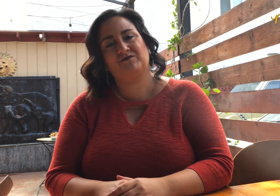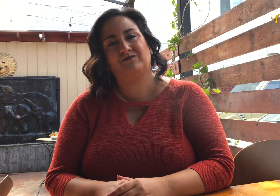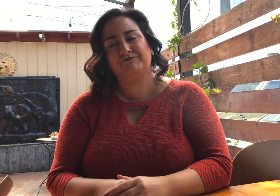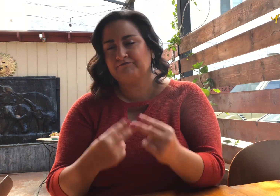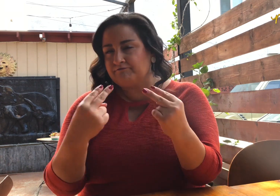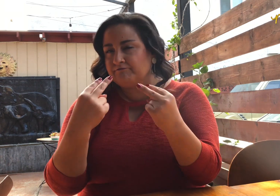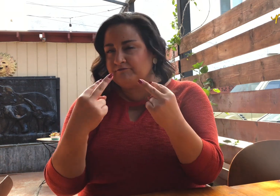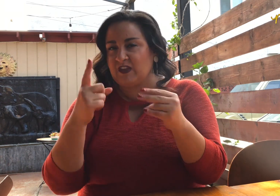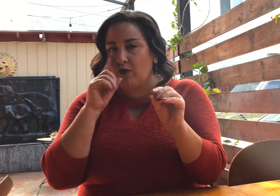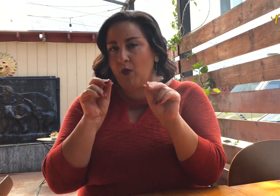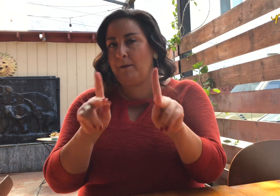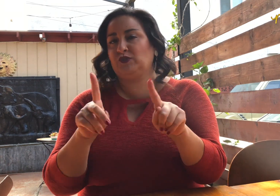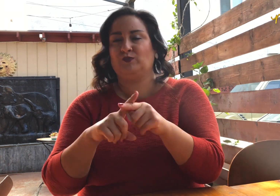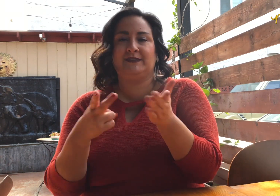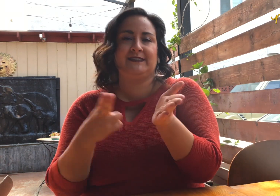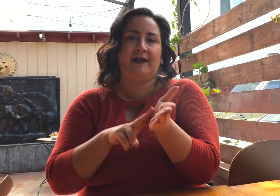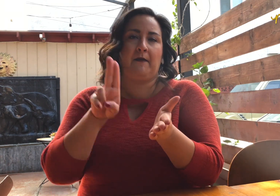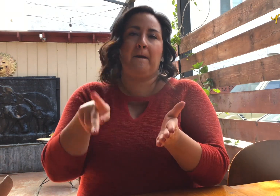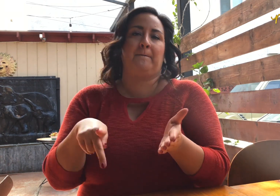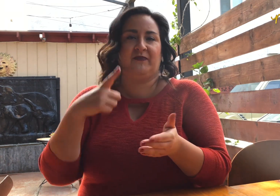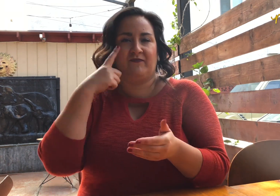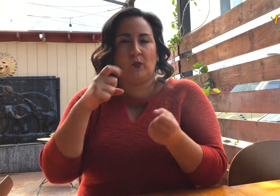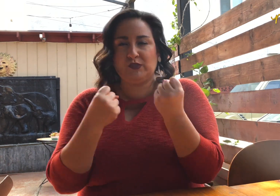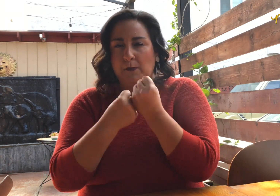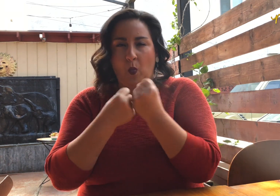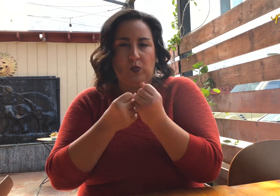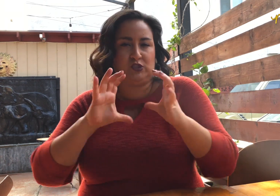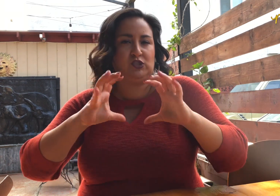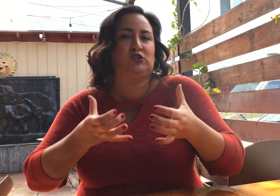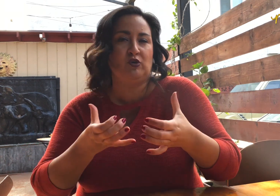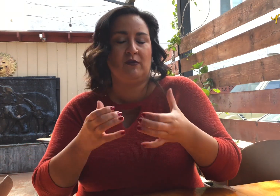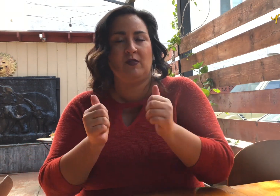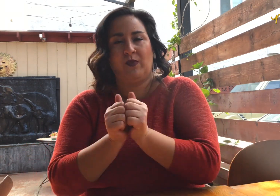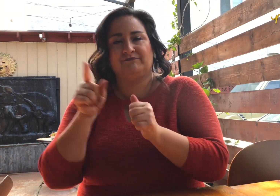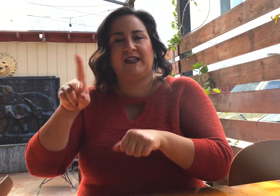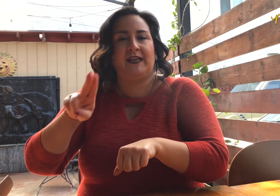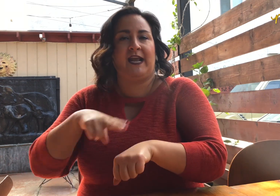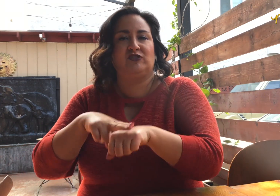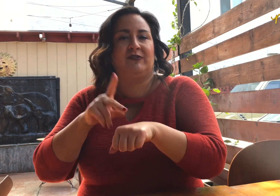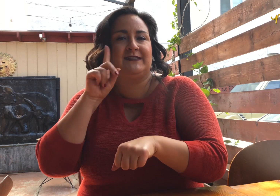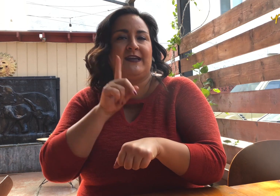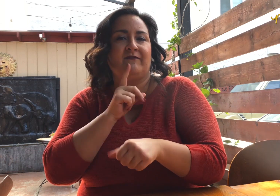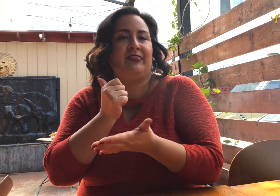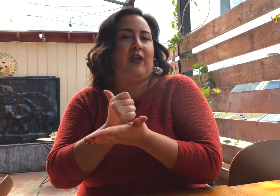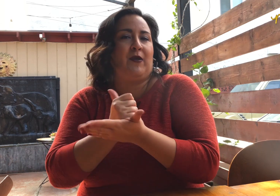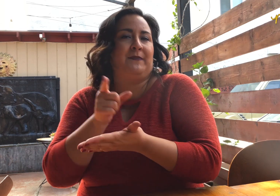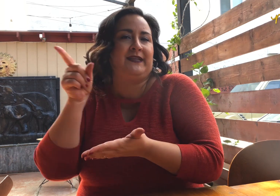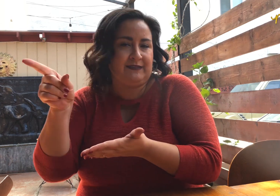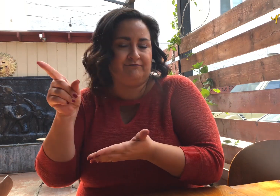Keep an eye out for the opportunity to sign up for support circle with National Deaf Therapy